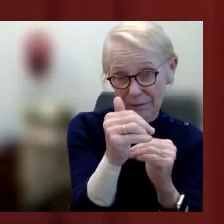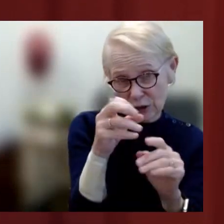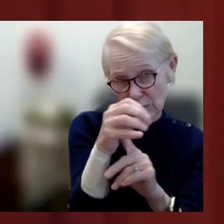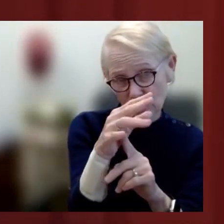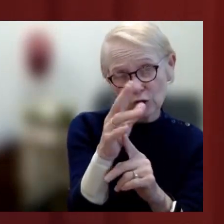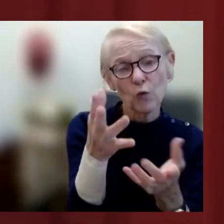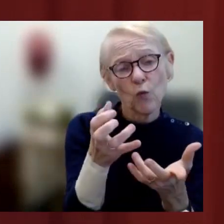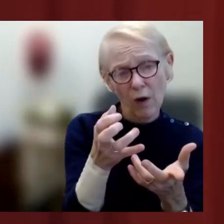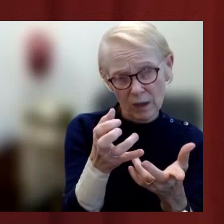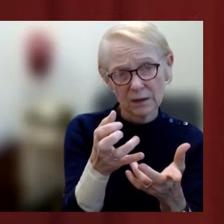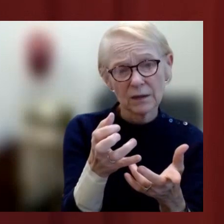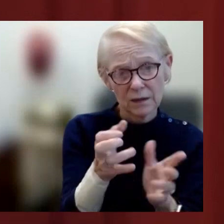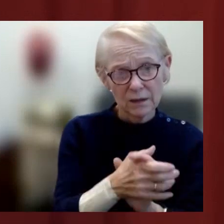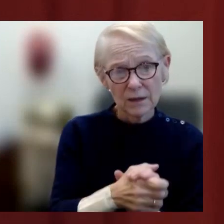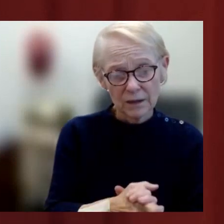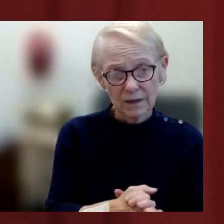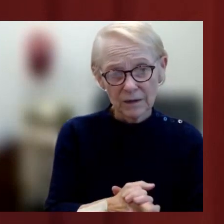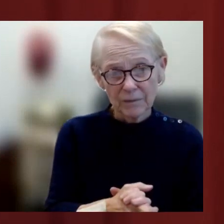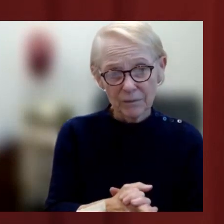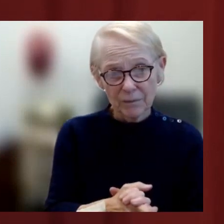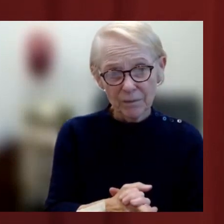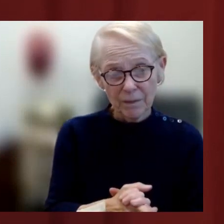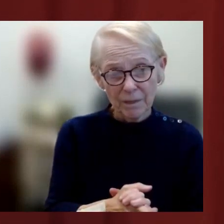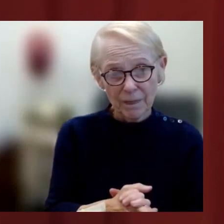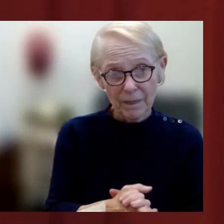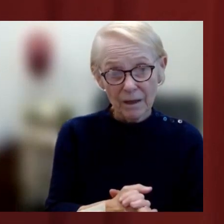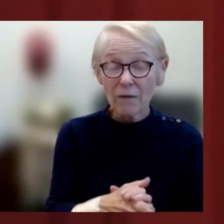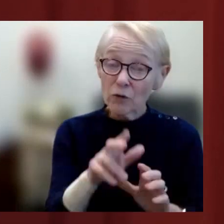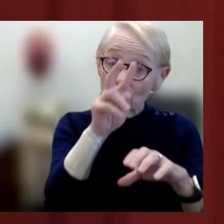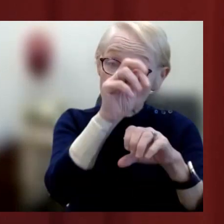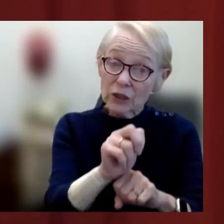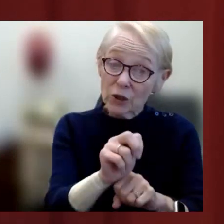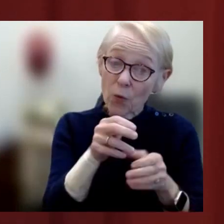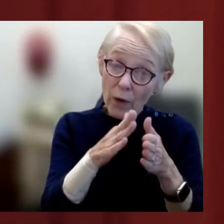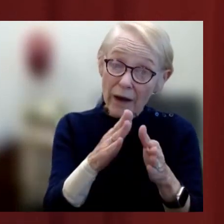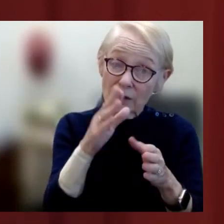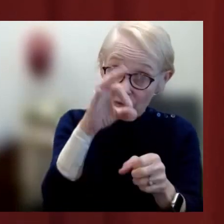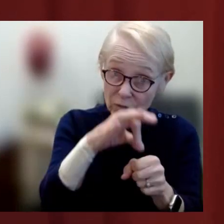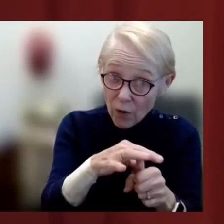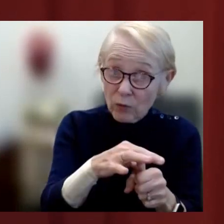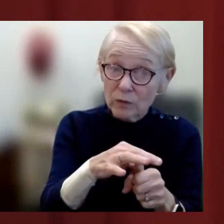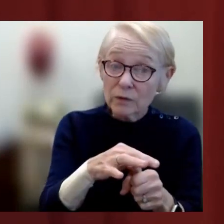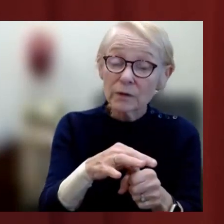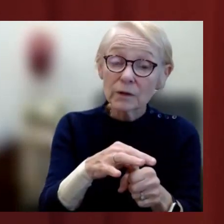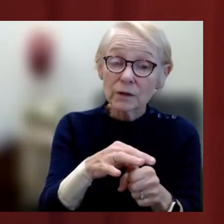so with that being said the traditional way of voting is you go to the polls so what are some